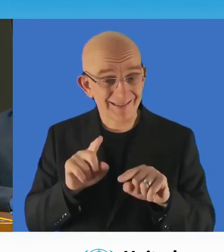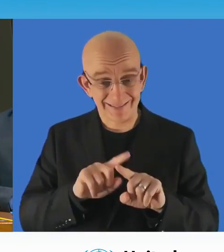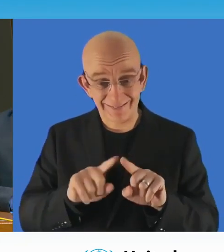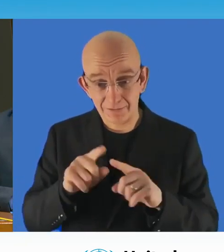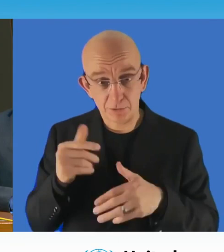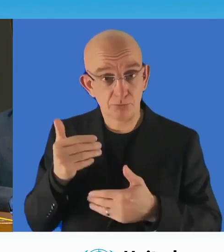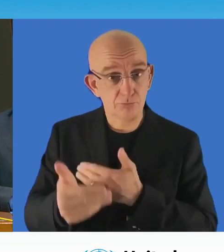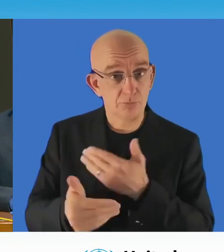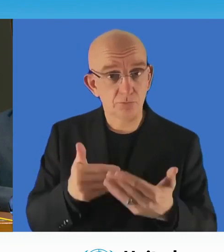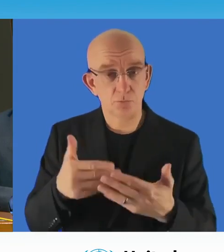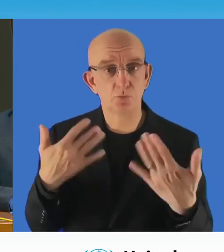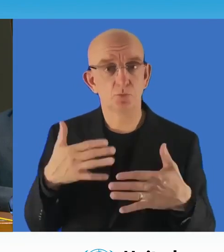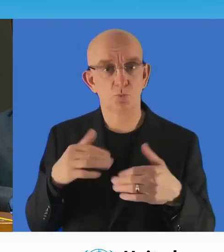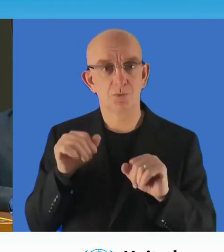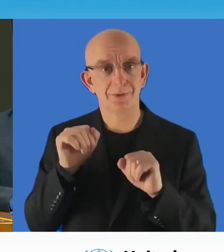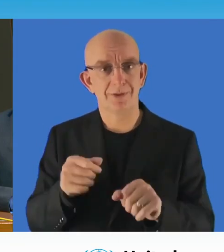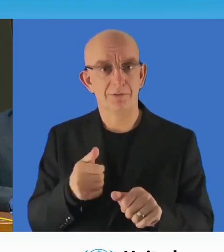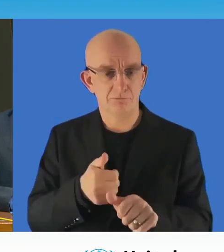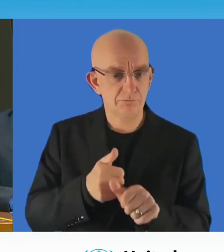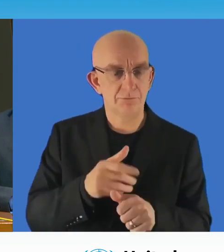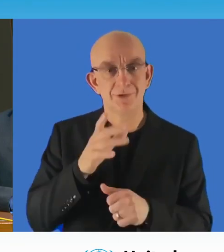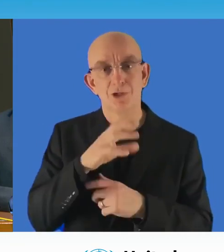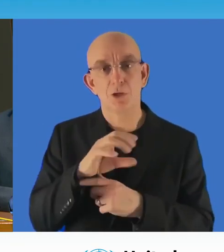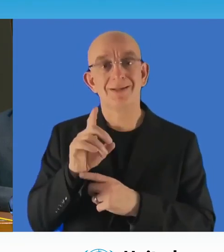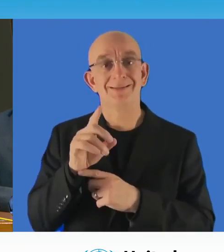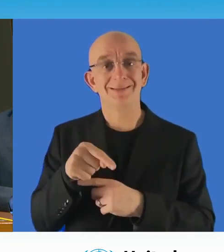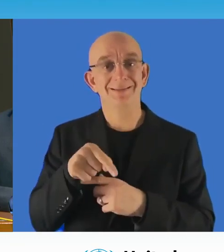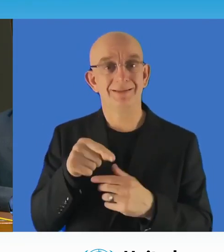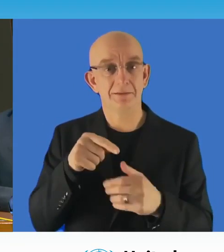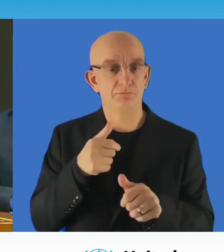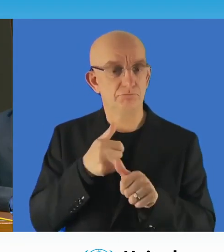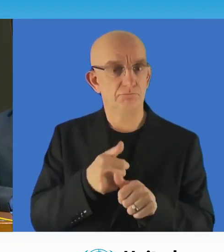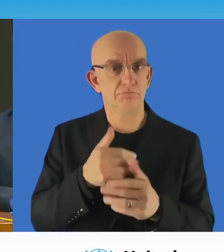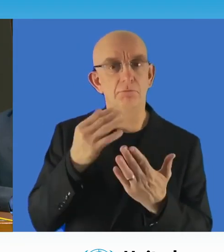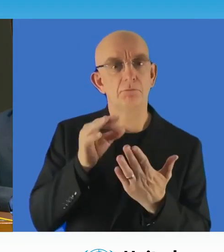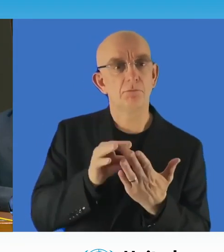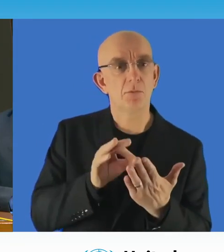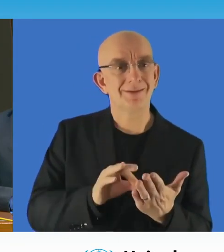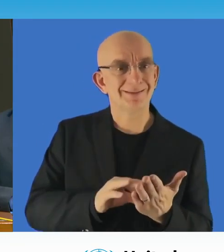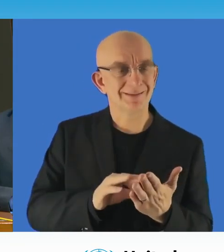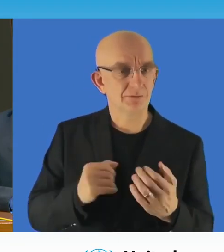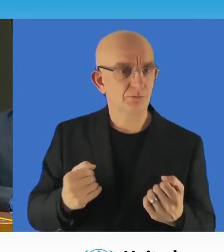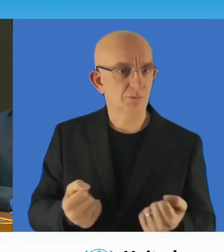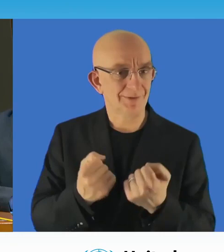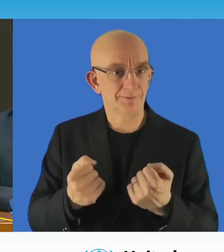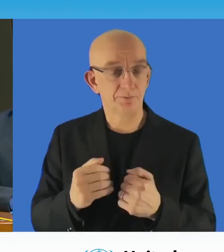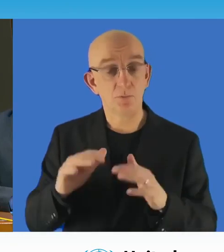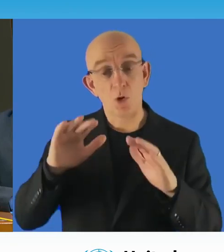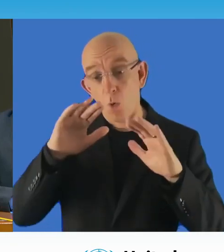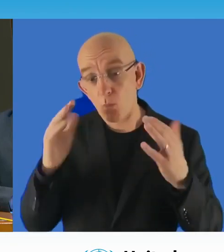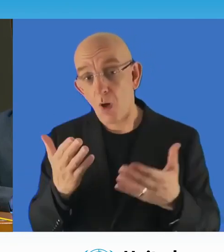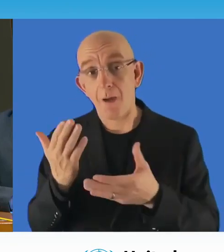support to the government of Romania in n in in in 2019 to develop a national strategy for